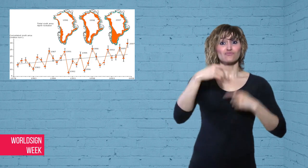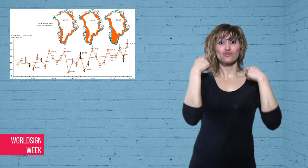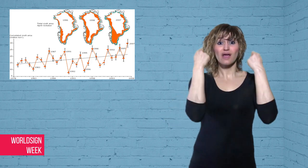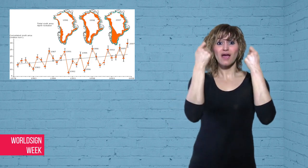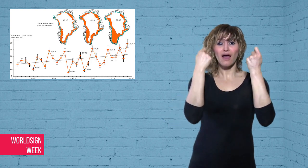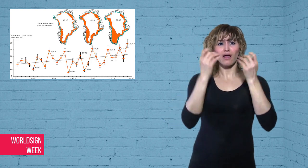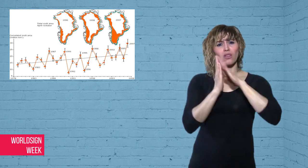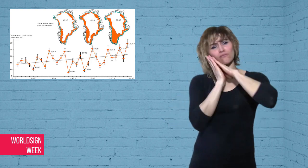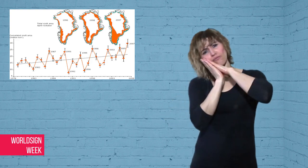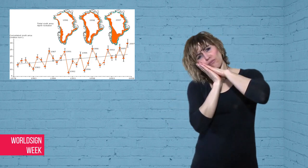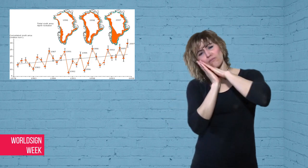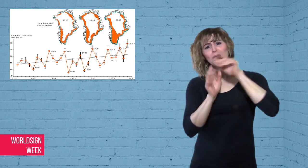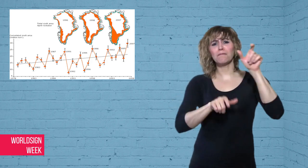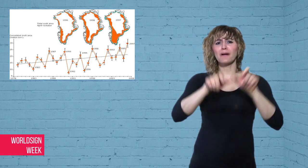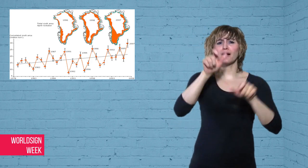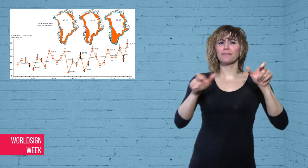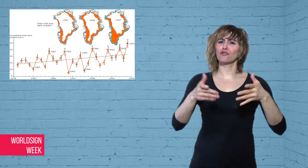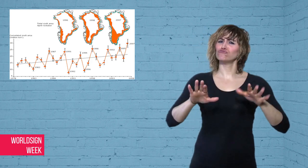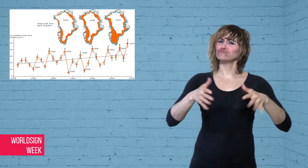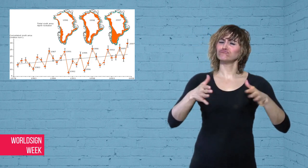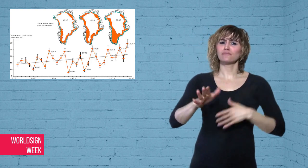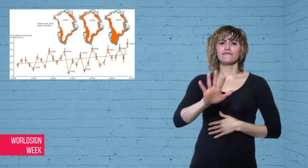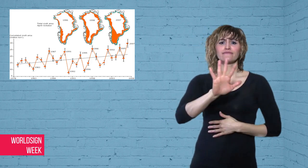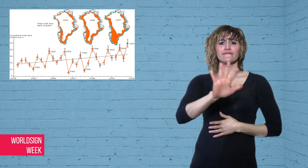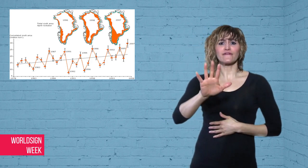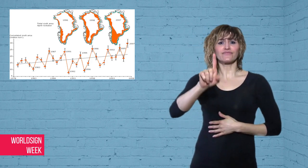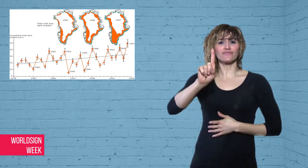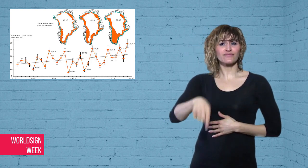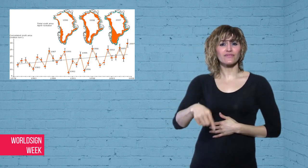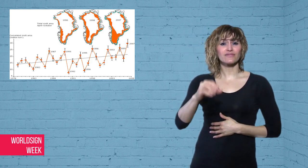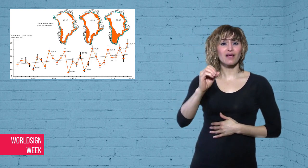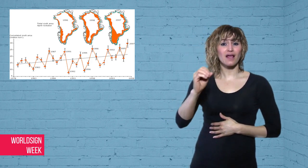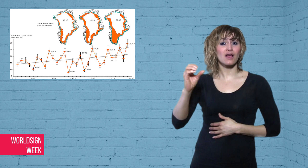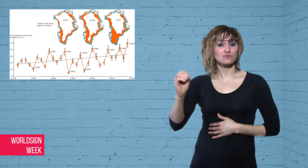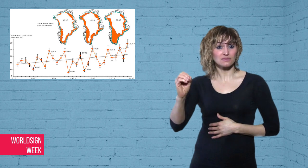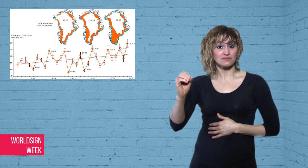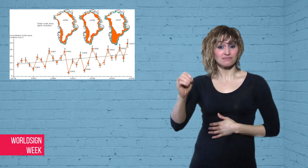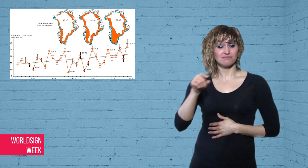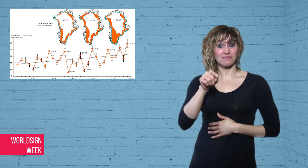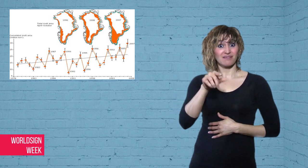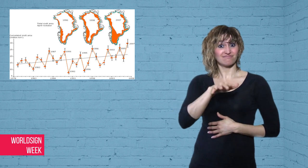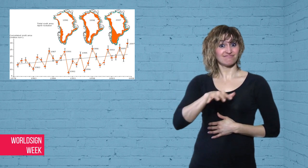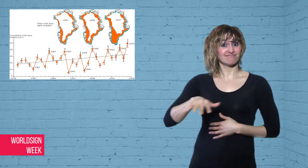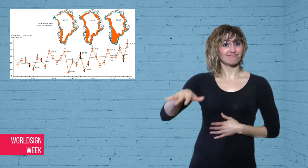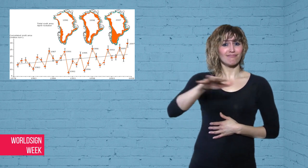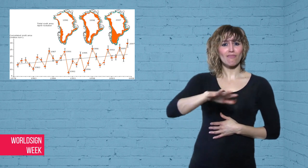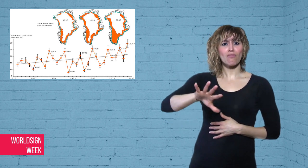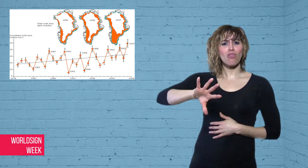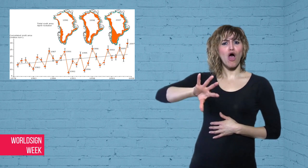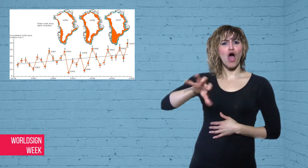Greenland is home to about 55,000